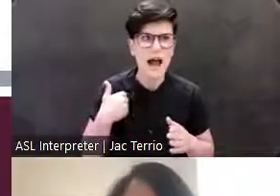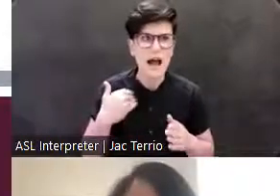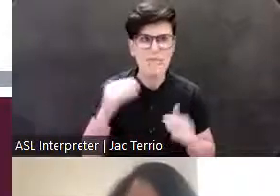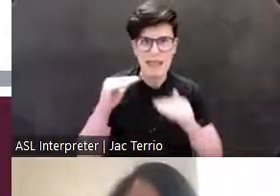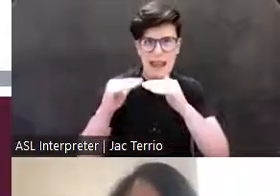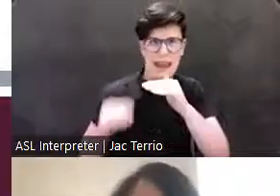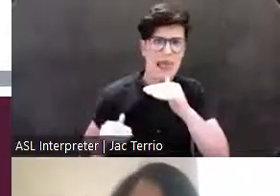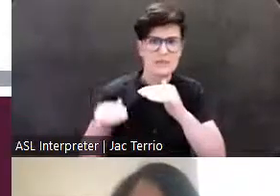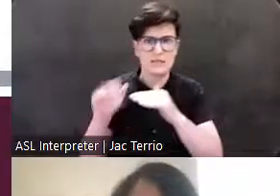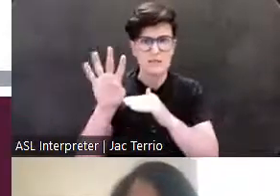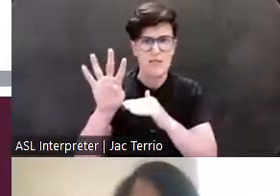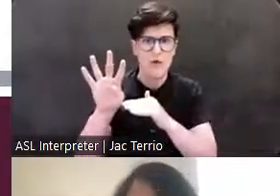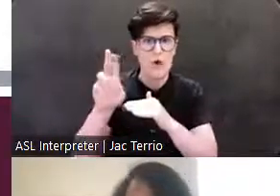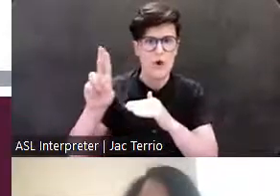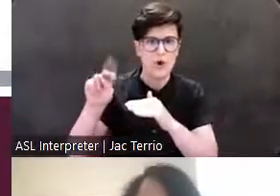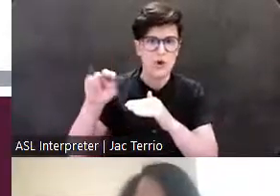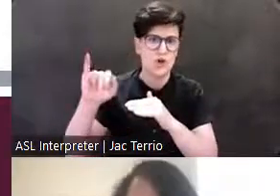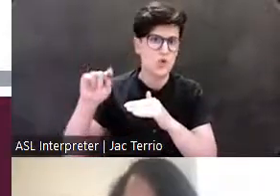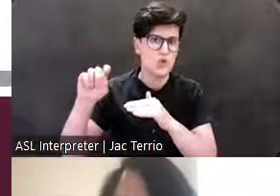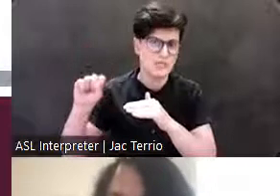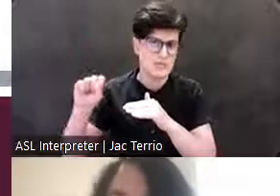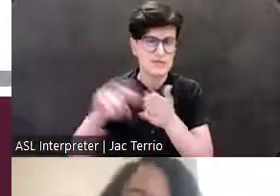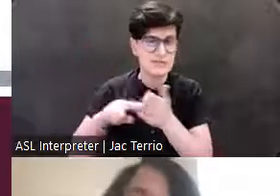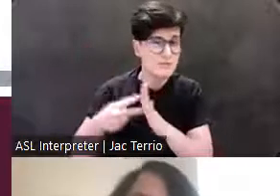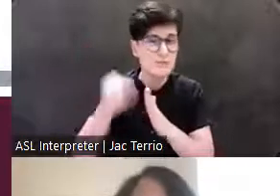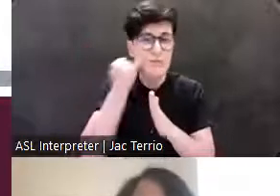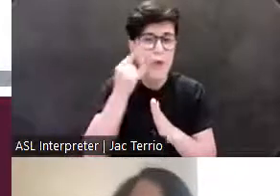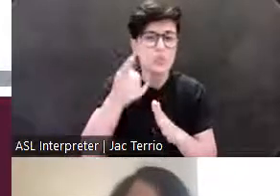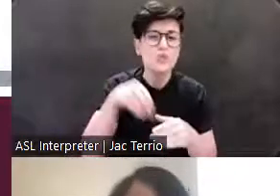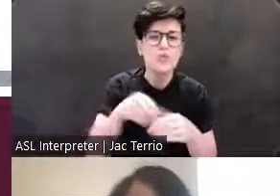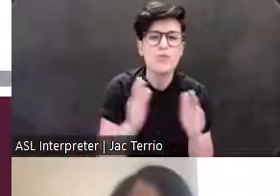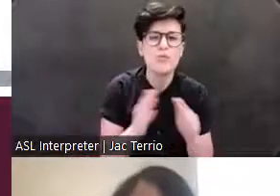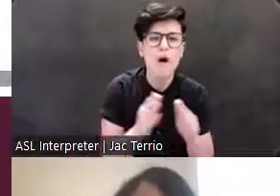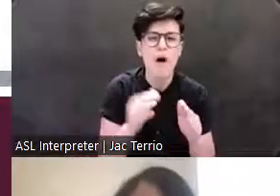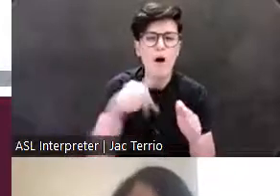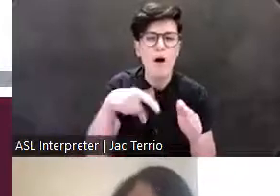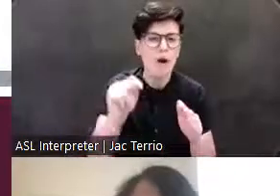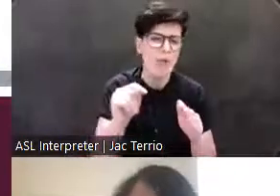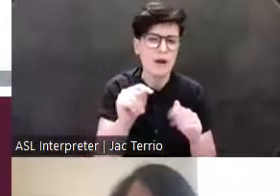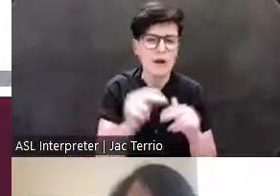If you're in a sort of small apartment complex, for example, and there are no more than four